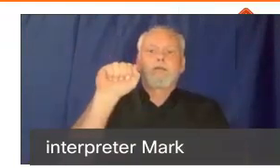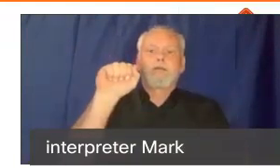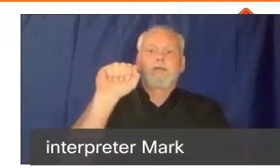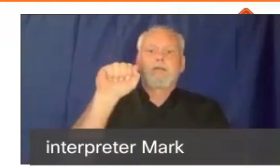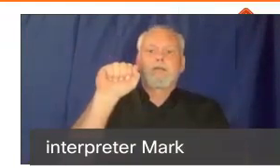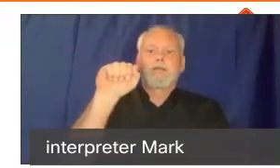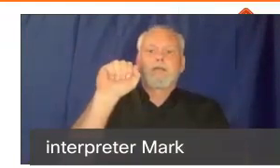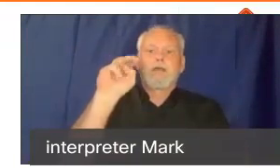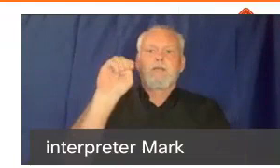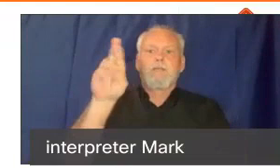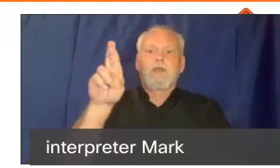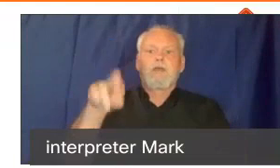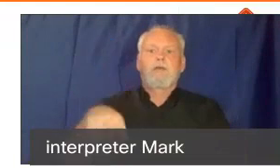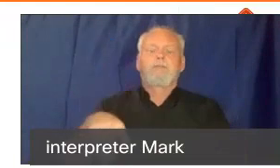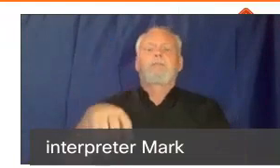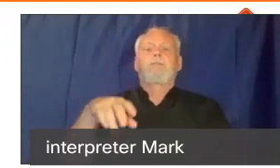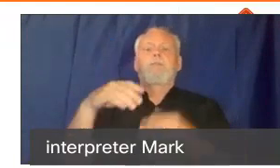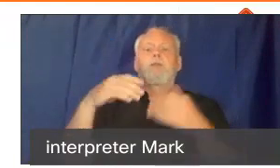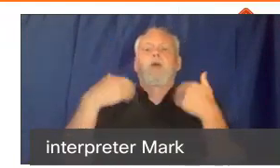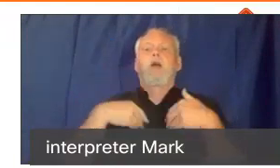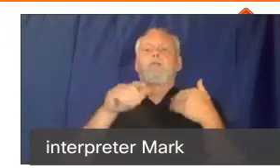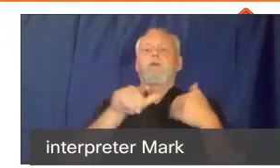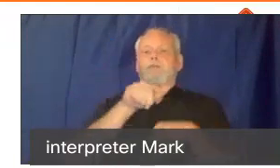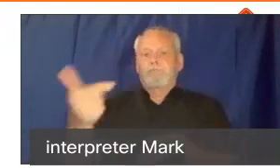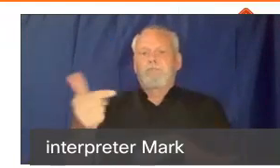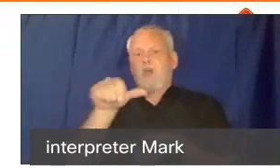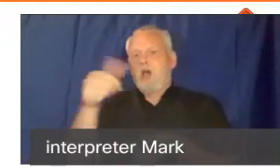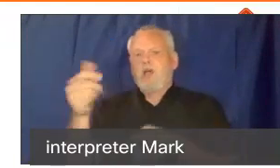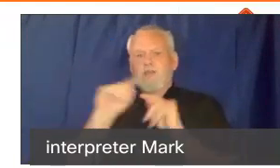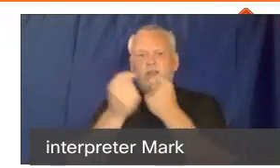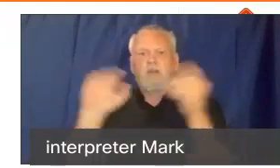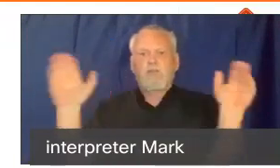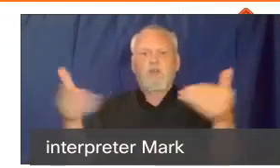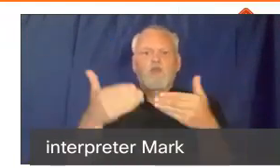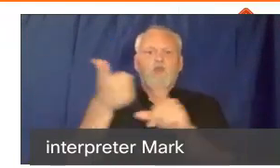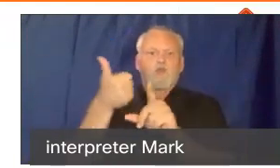Or this project I'm going to get to my estimate team can teach themselves, or.